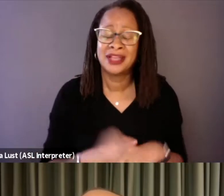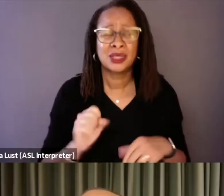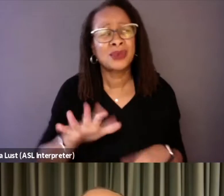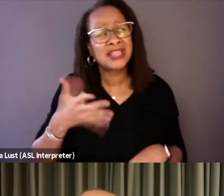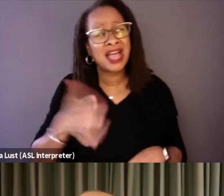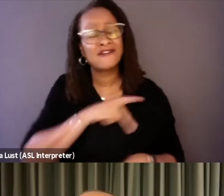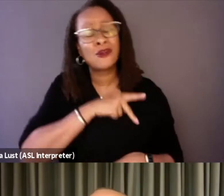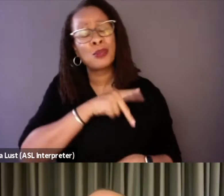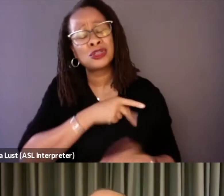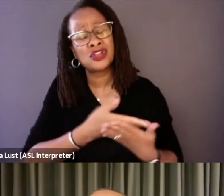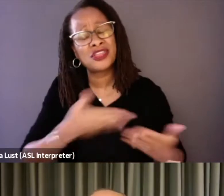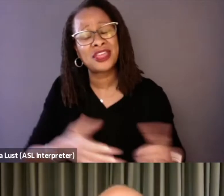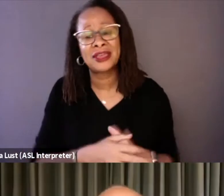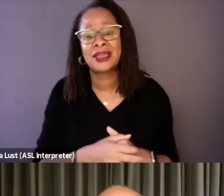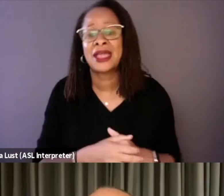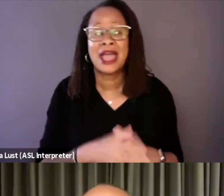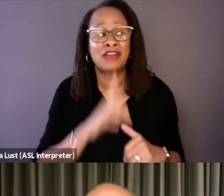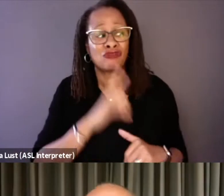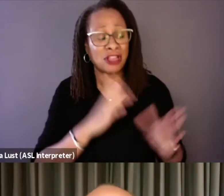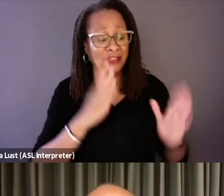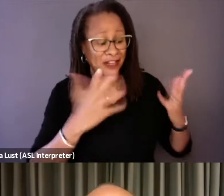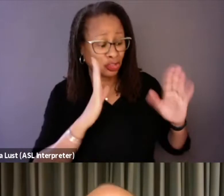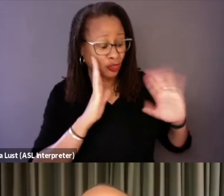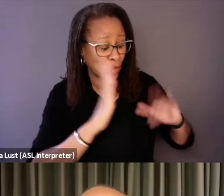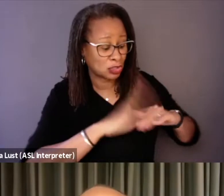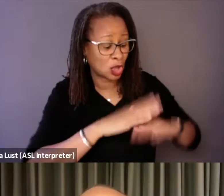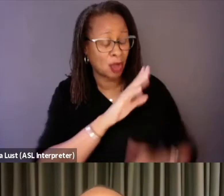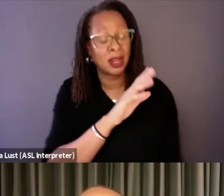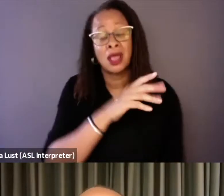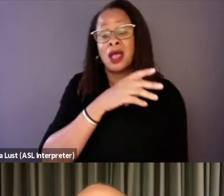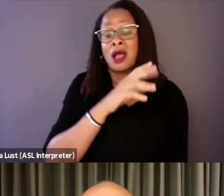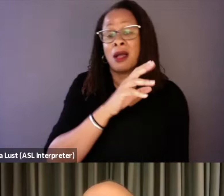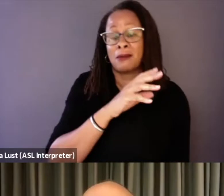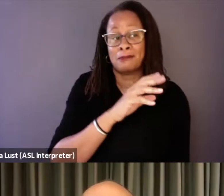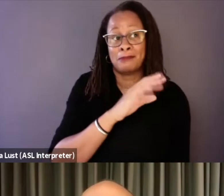Mapplethorpe who was such a different polar opposite kind of artist.